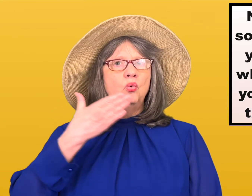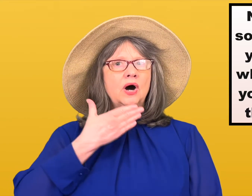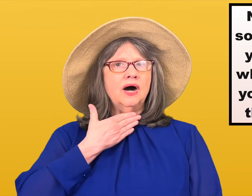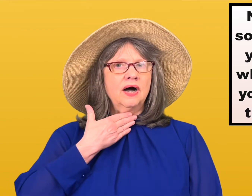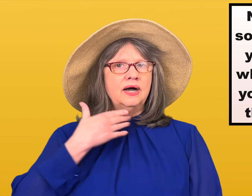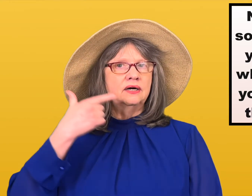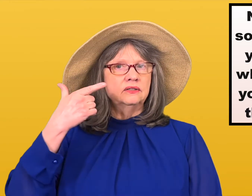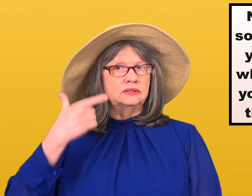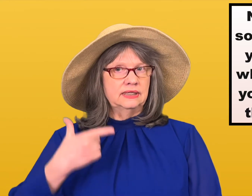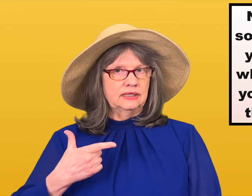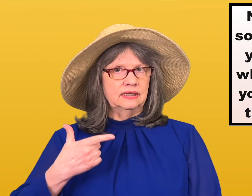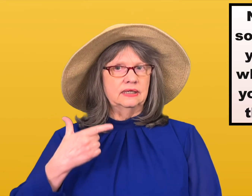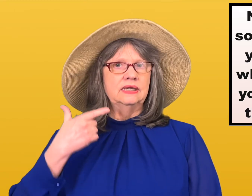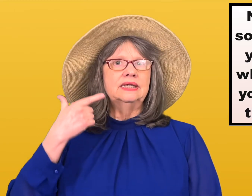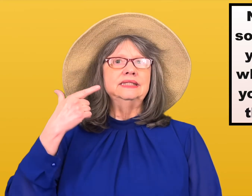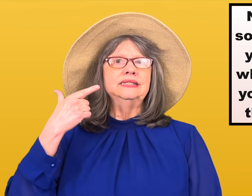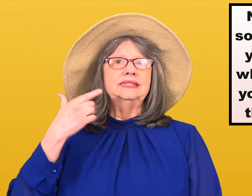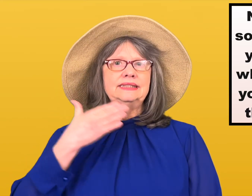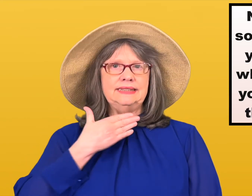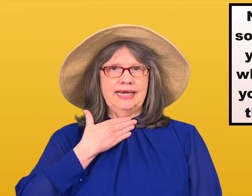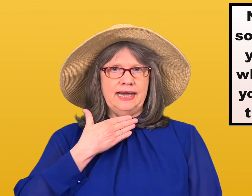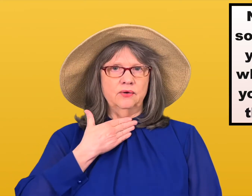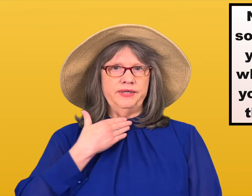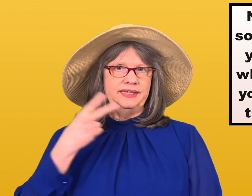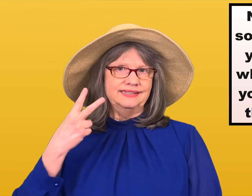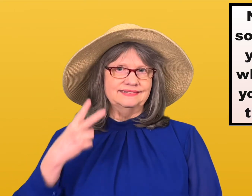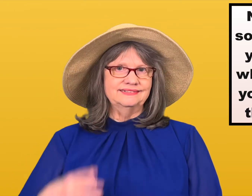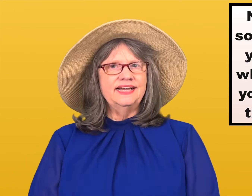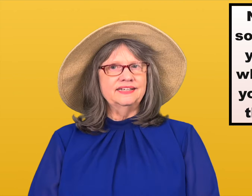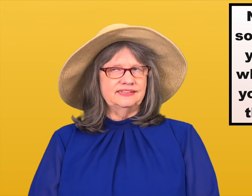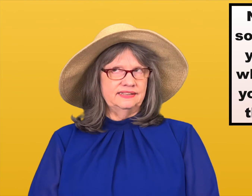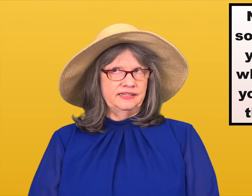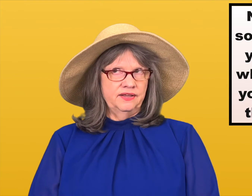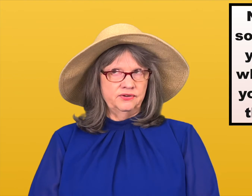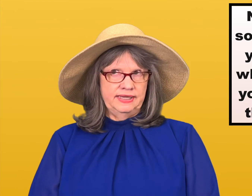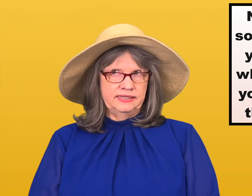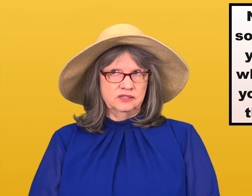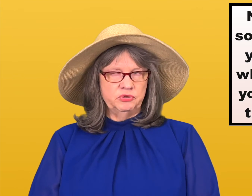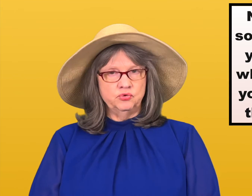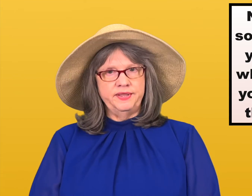While allowing. And I see another liaison between